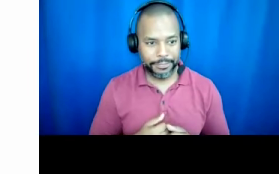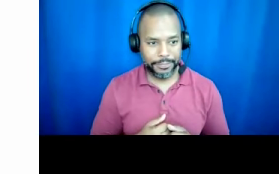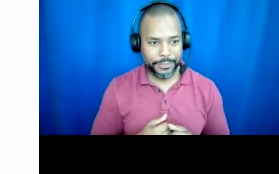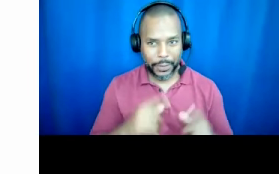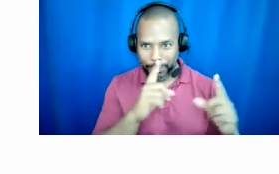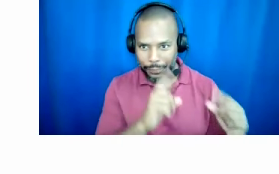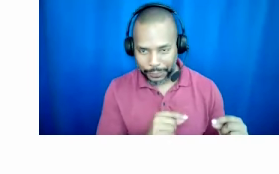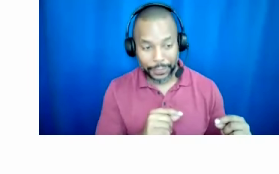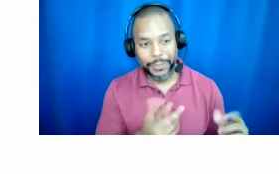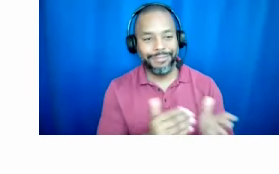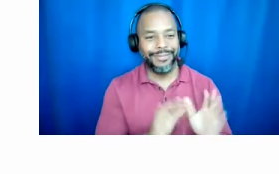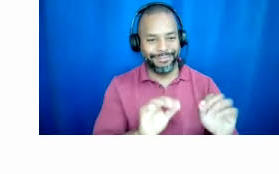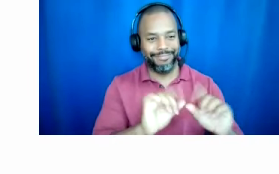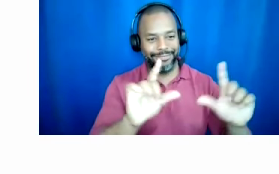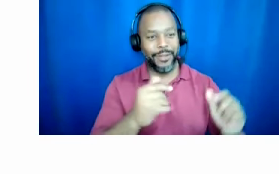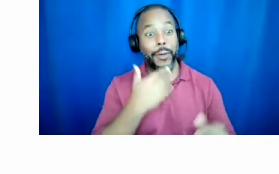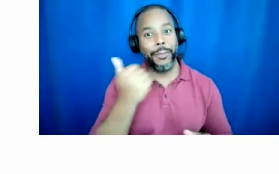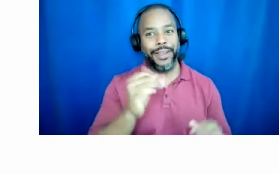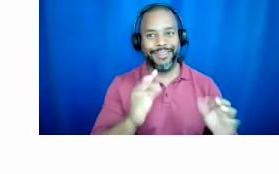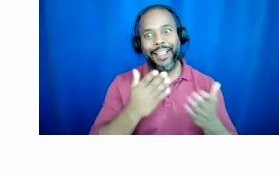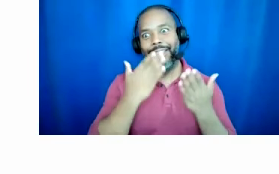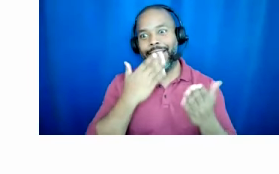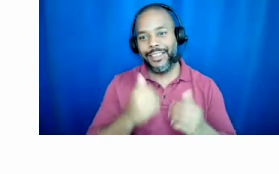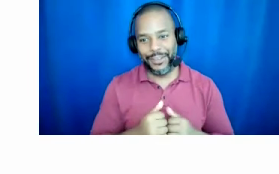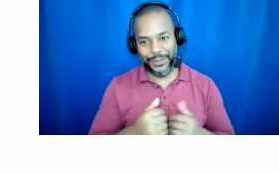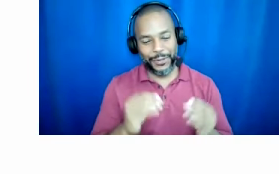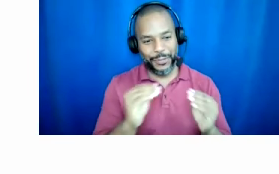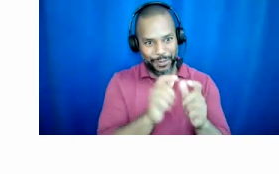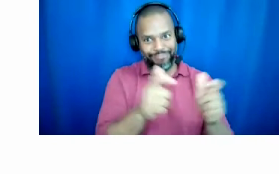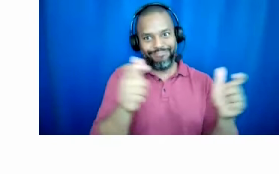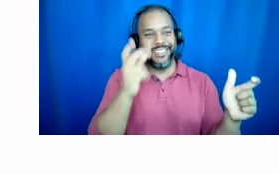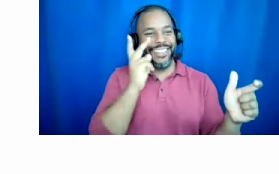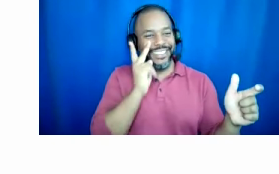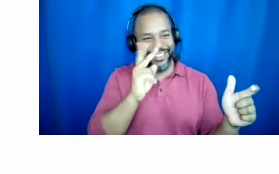There we go. Thank you. You made a little bit bigger so we can all read it. Very good.